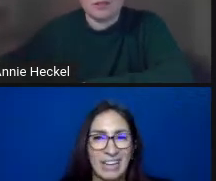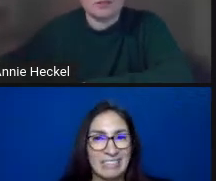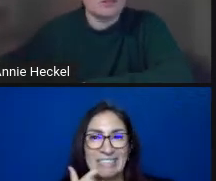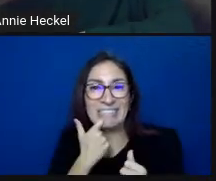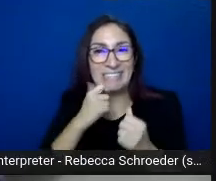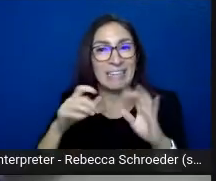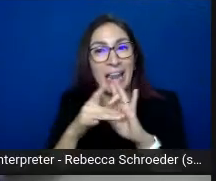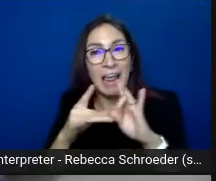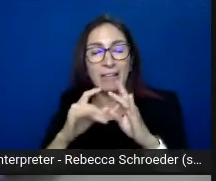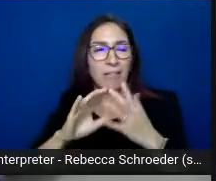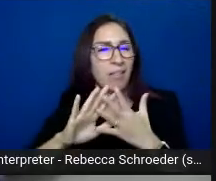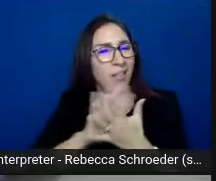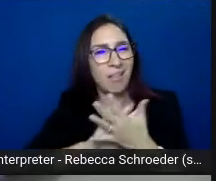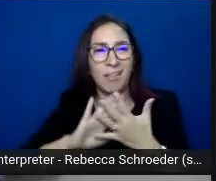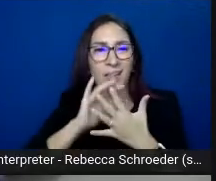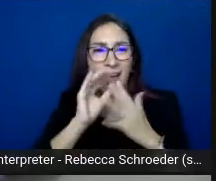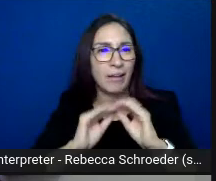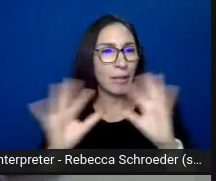Looks like we do have Q&A.